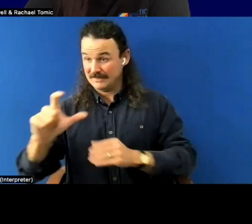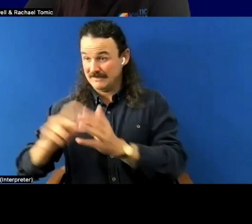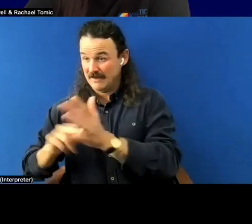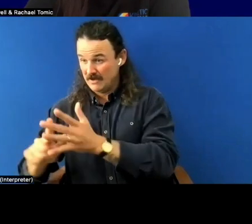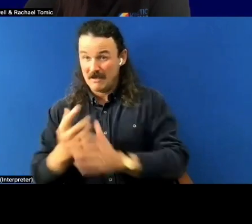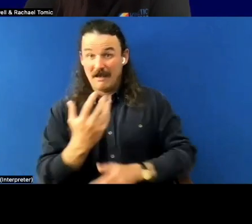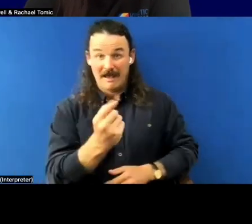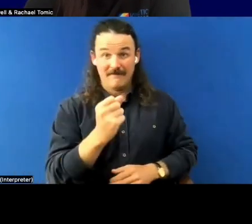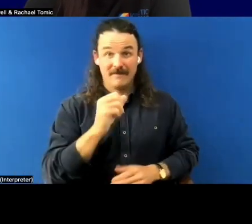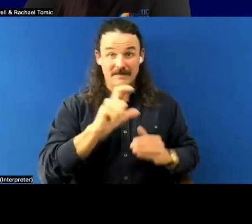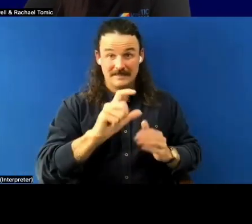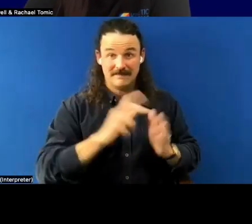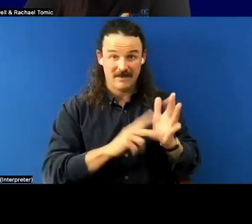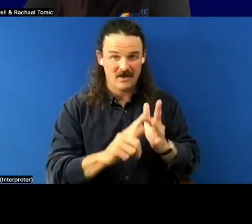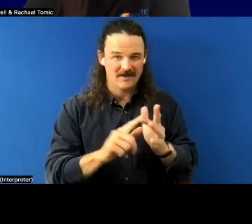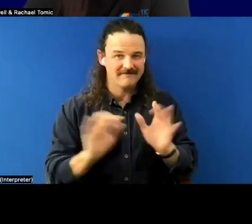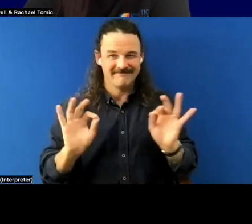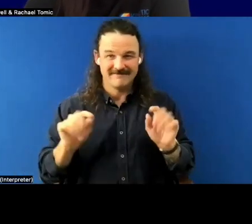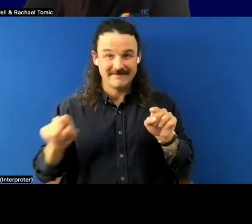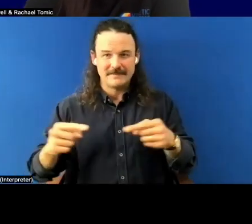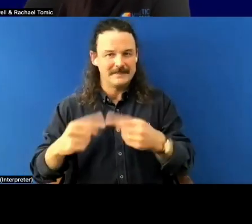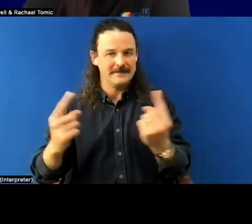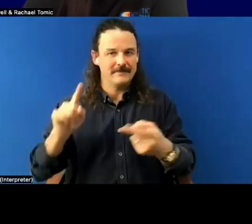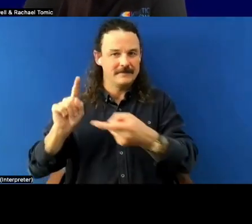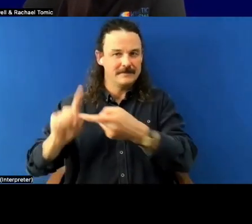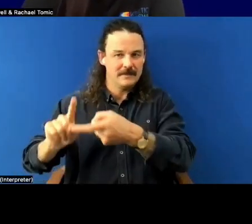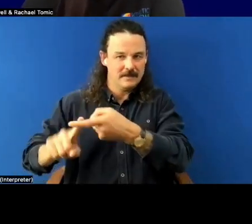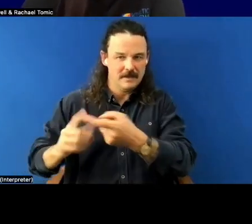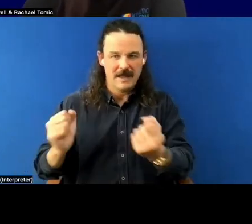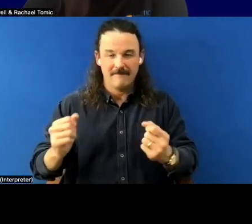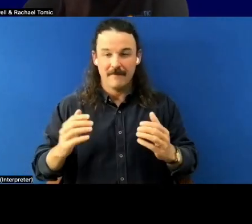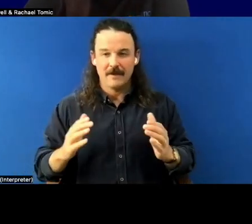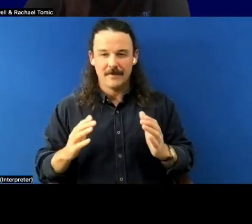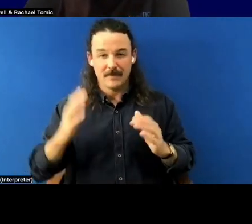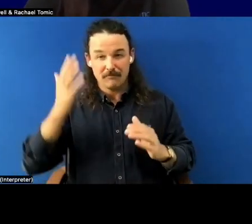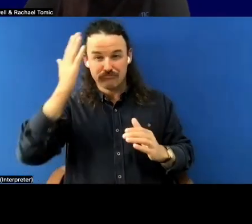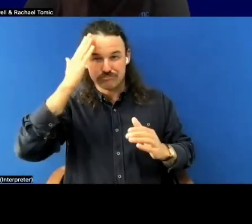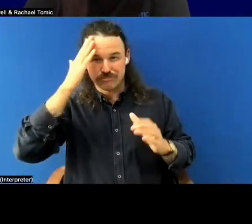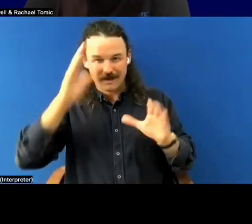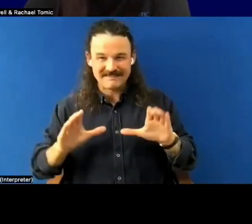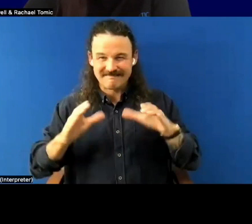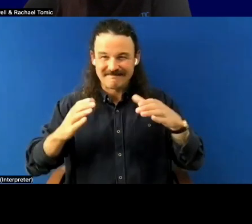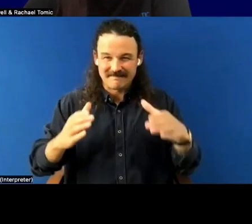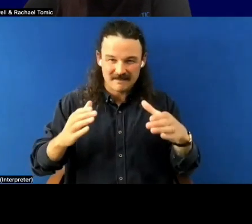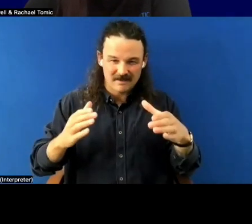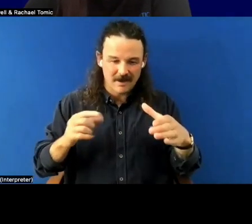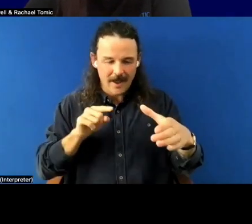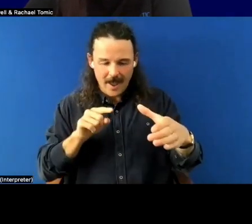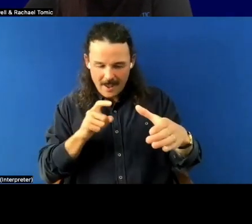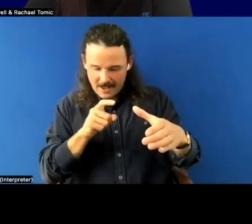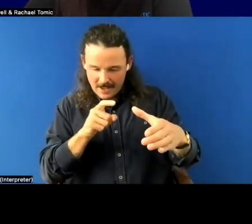particular lesion locations on the brain that can predict that someone may have CVI,